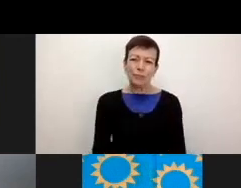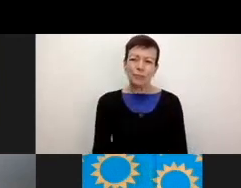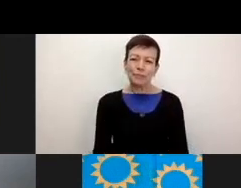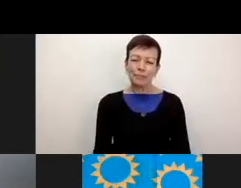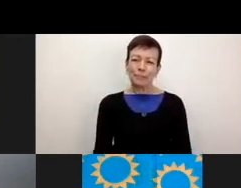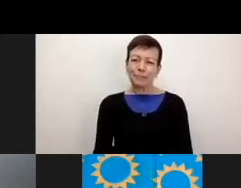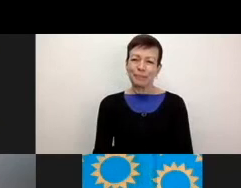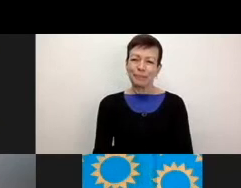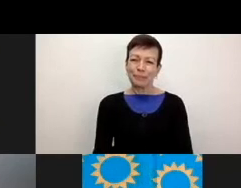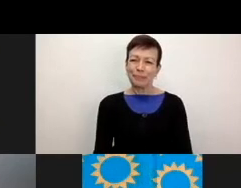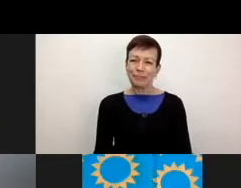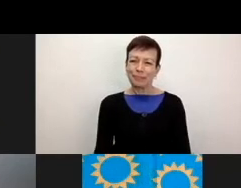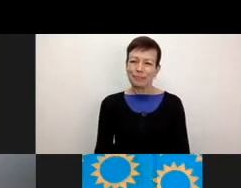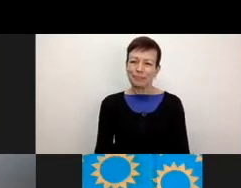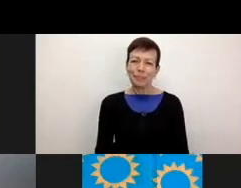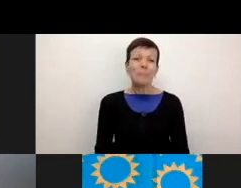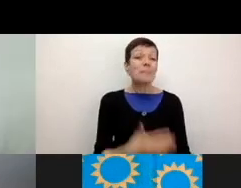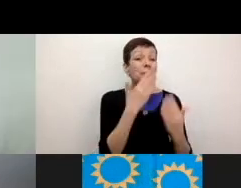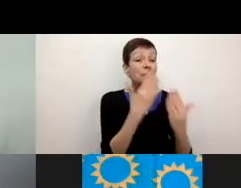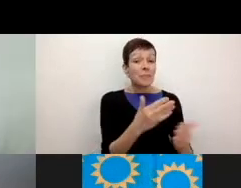Thanks, Melissa.